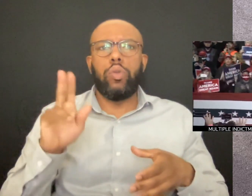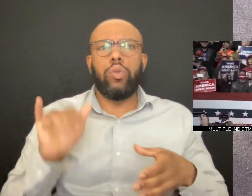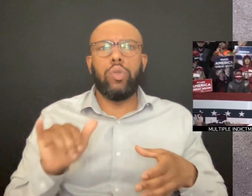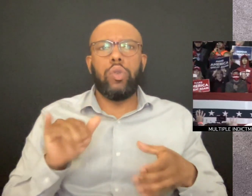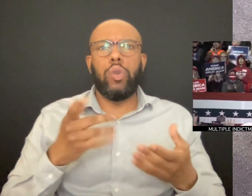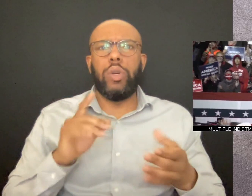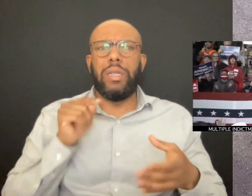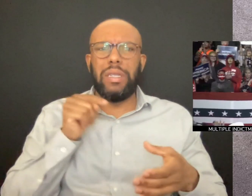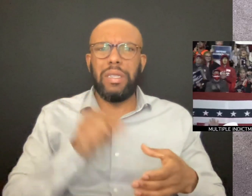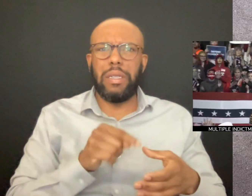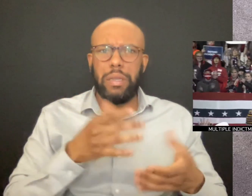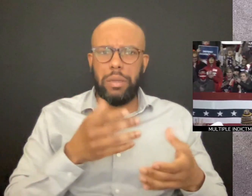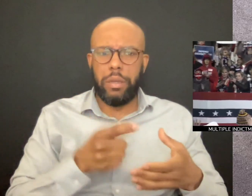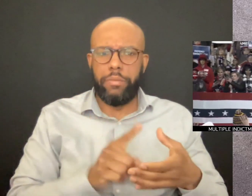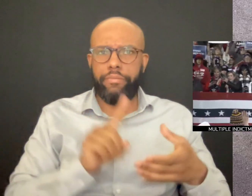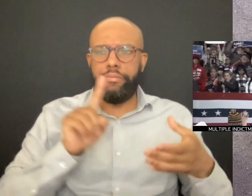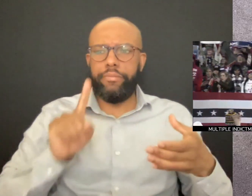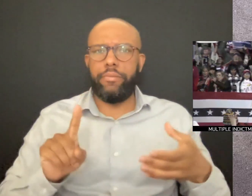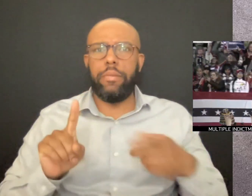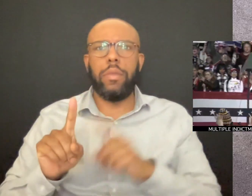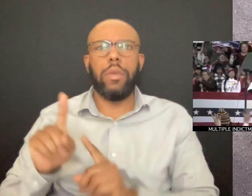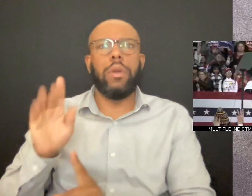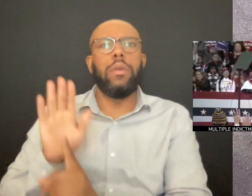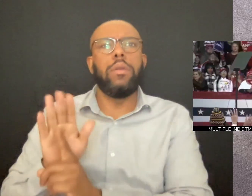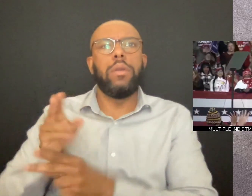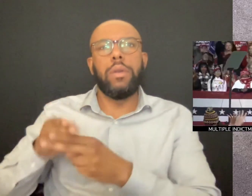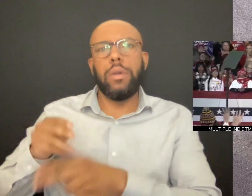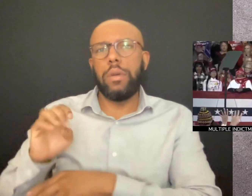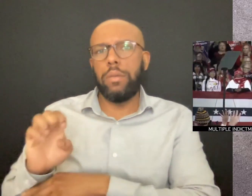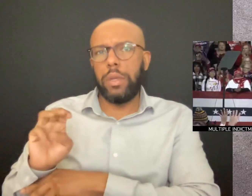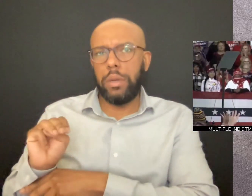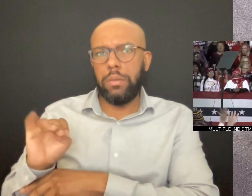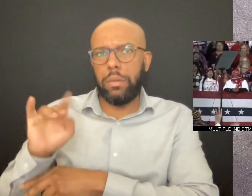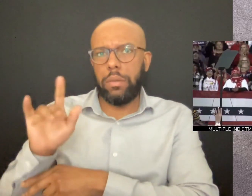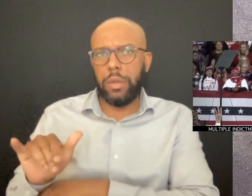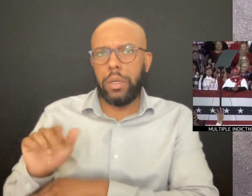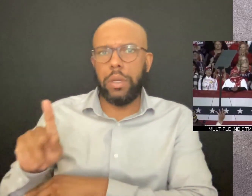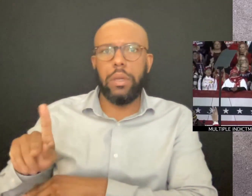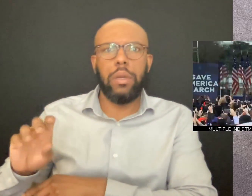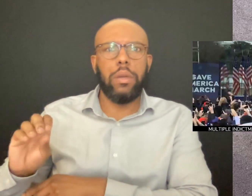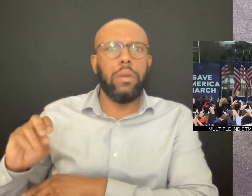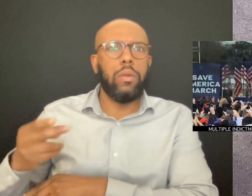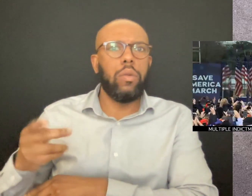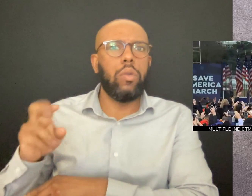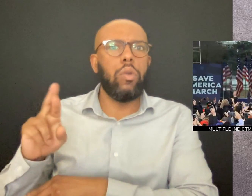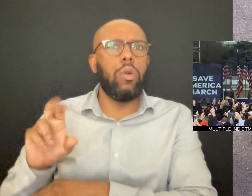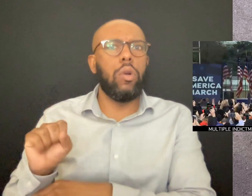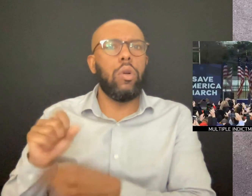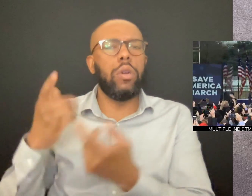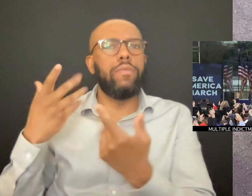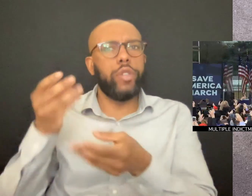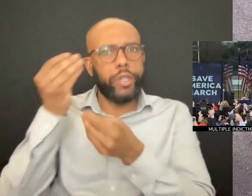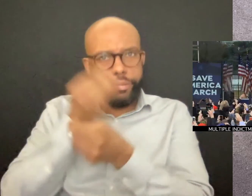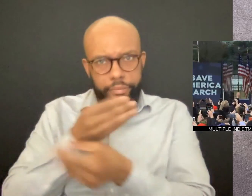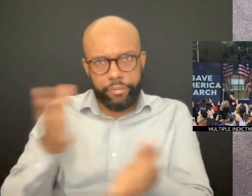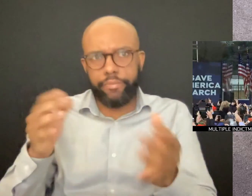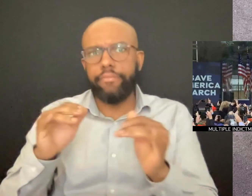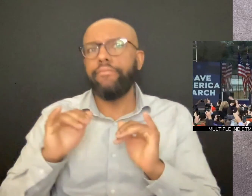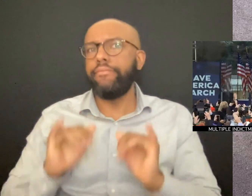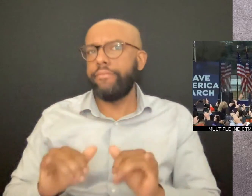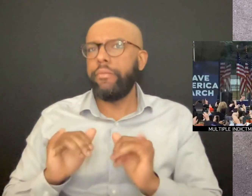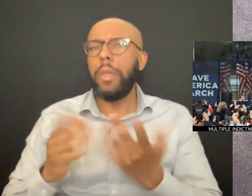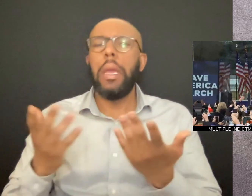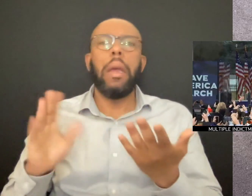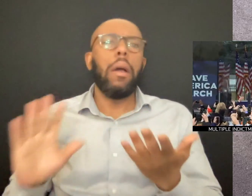special grand jury's foreperson Emily Kohrs revealed there could be more than a dozen